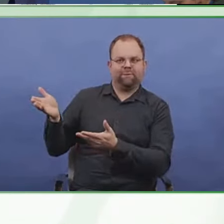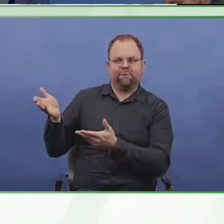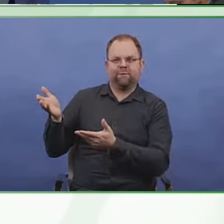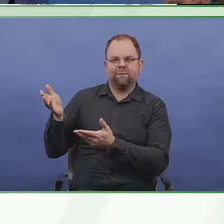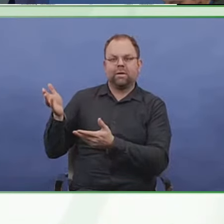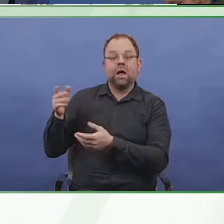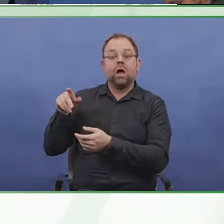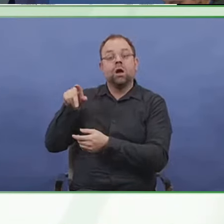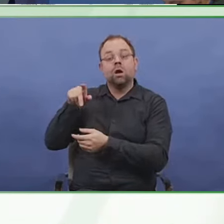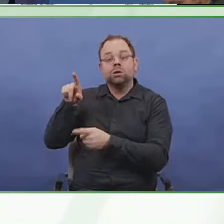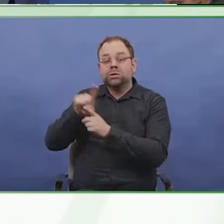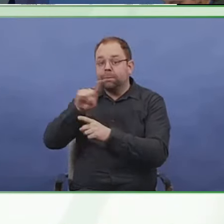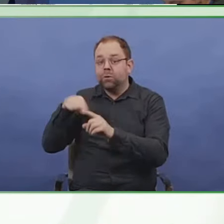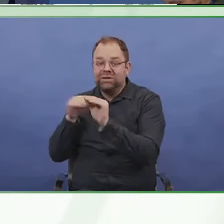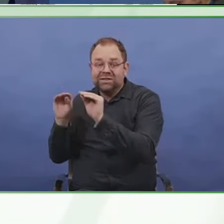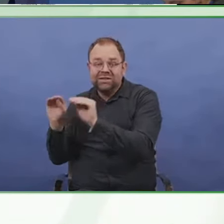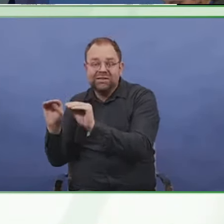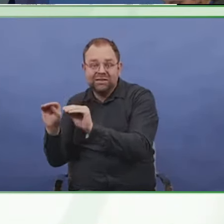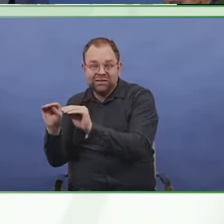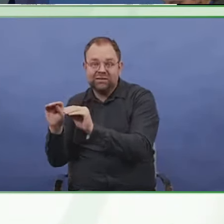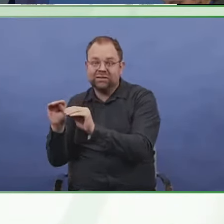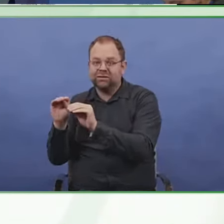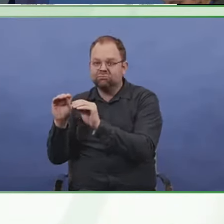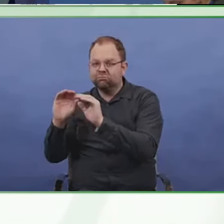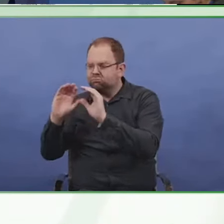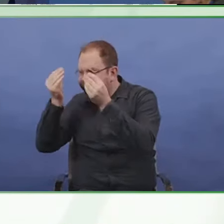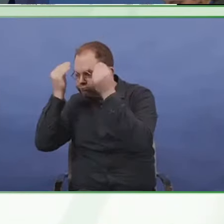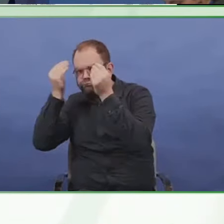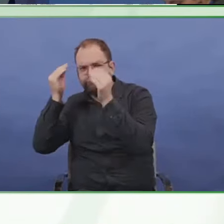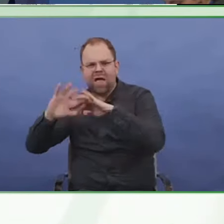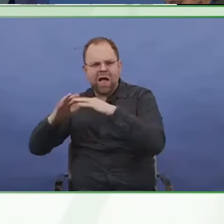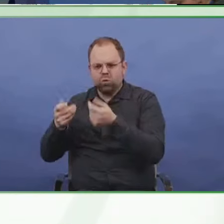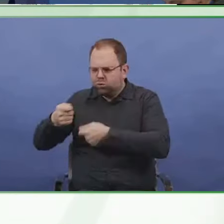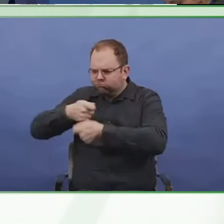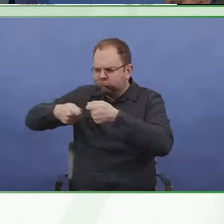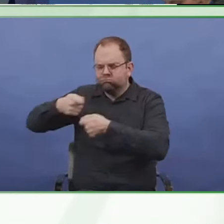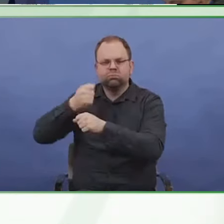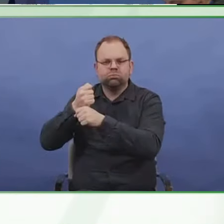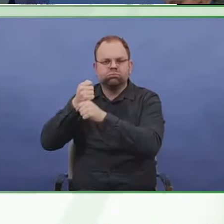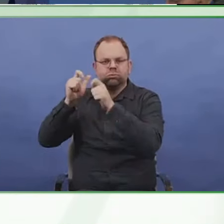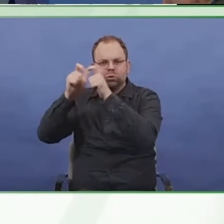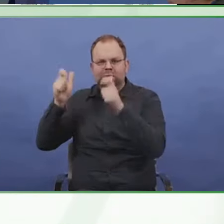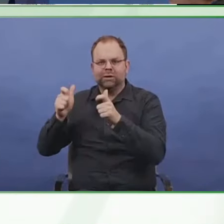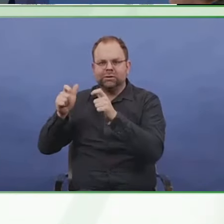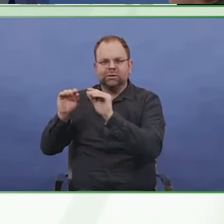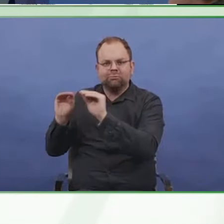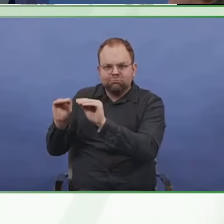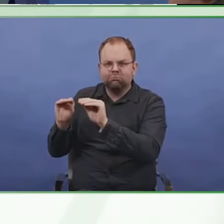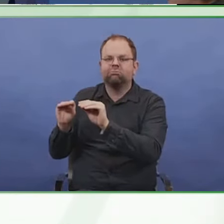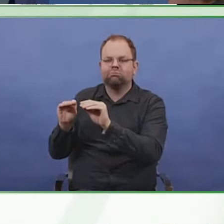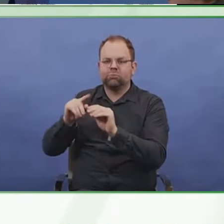We have such talent, so we want to make sure everyone can find us. And we want to make sure we are walking the walk and stalking the